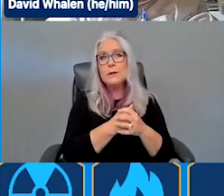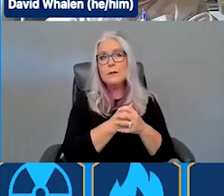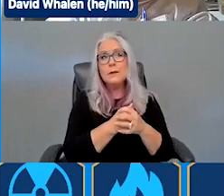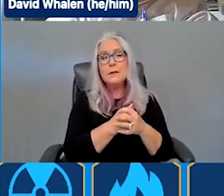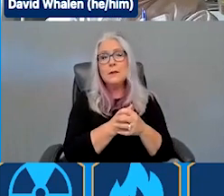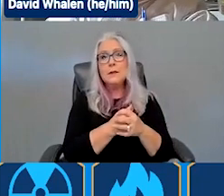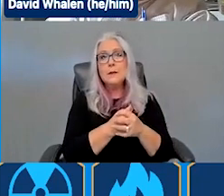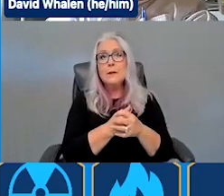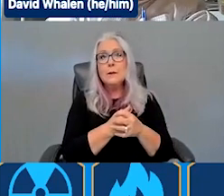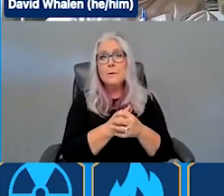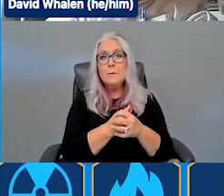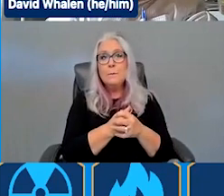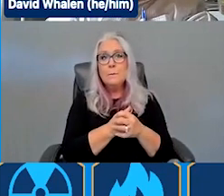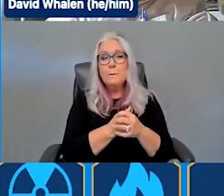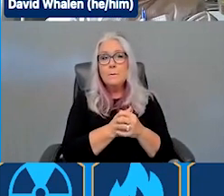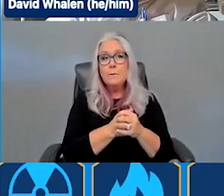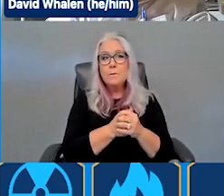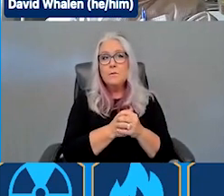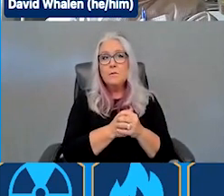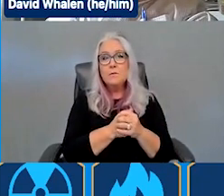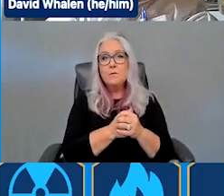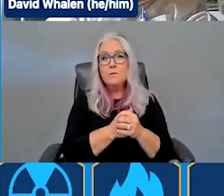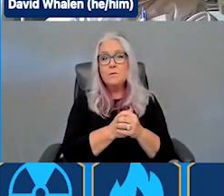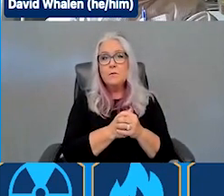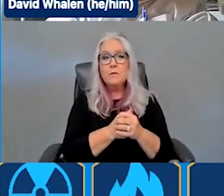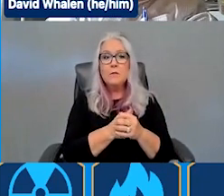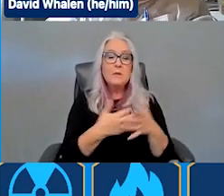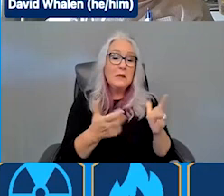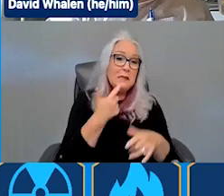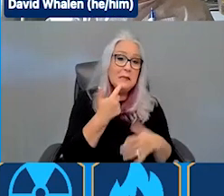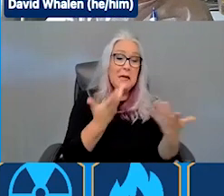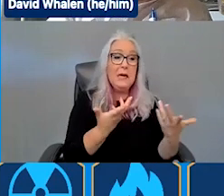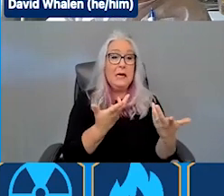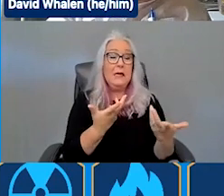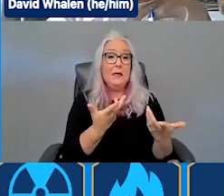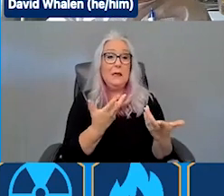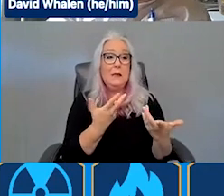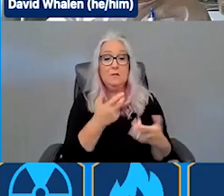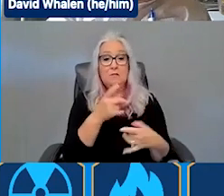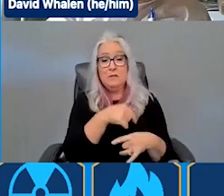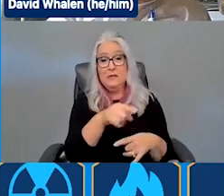know, have, say, COVID and then such and such other kinds of